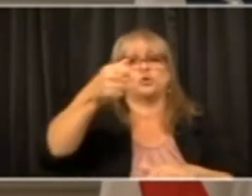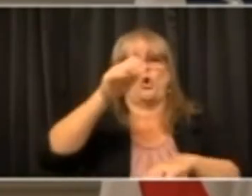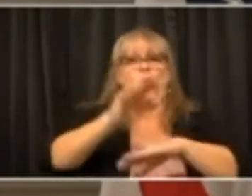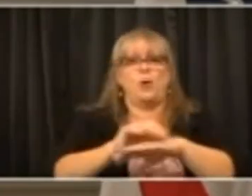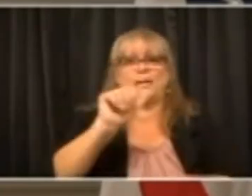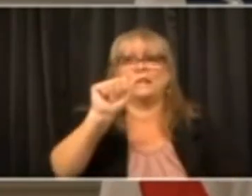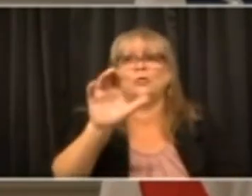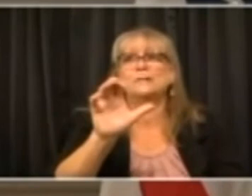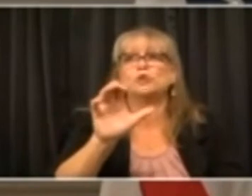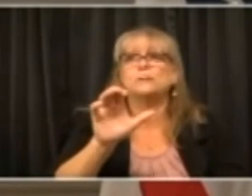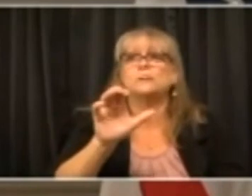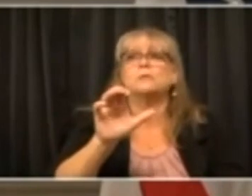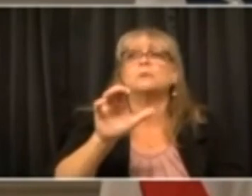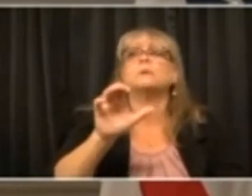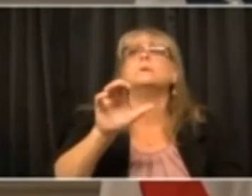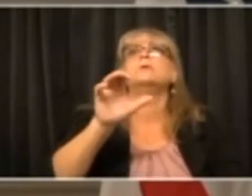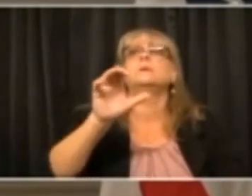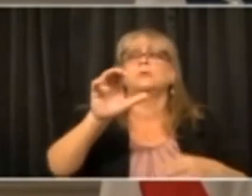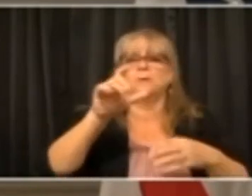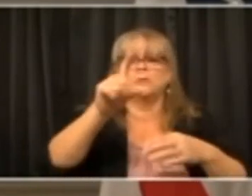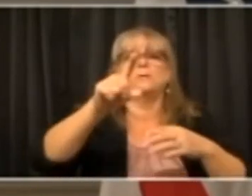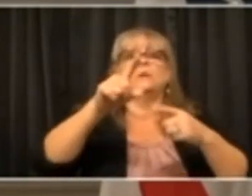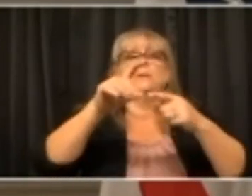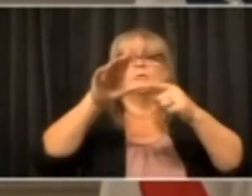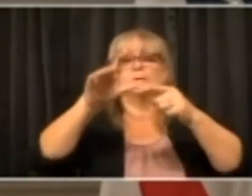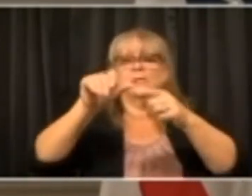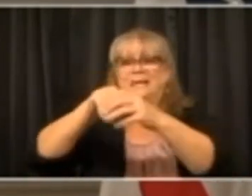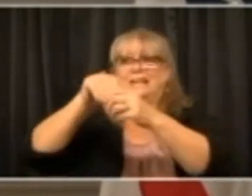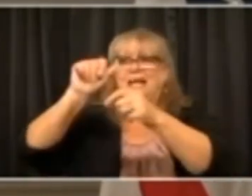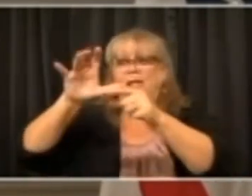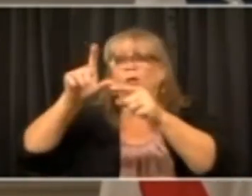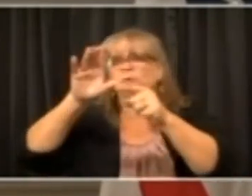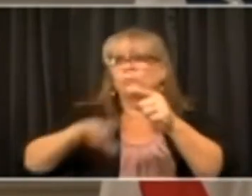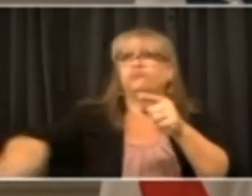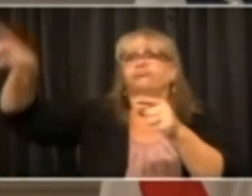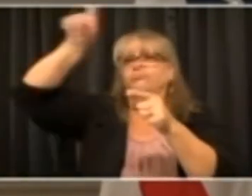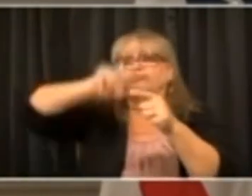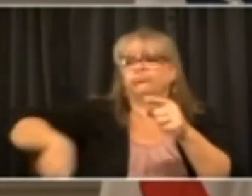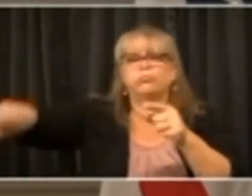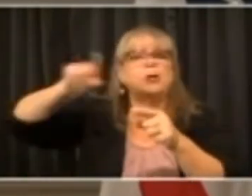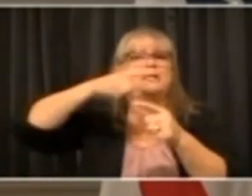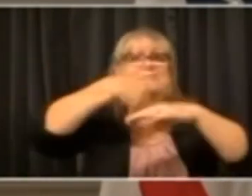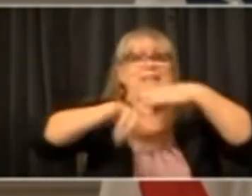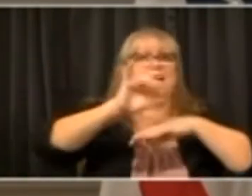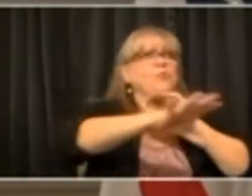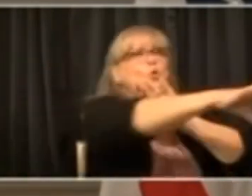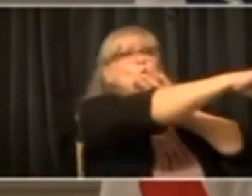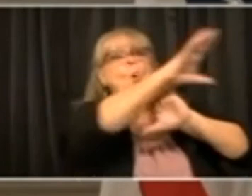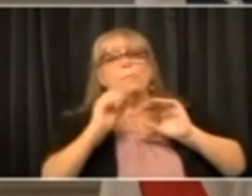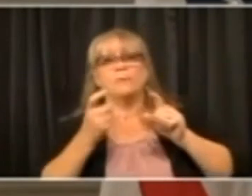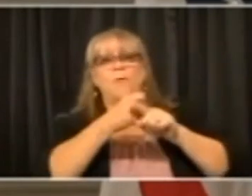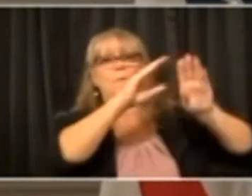or sorry to circulate indoor air and run continuously because bringing in outside air can make the indoor air quality